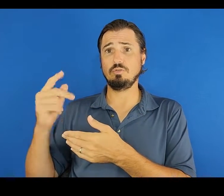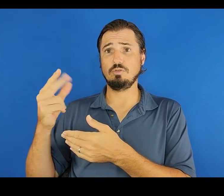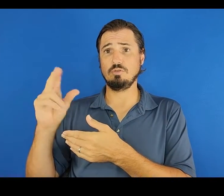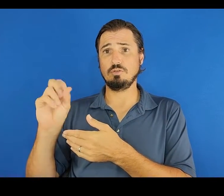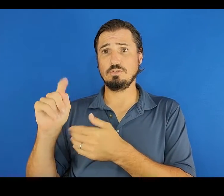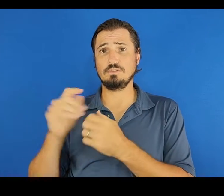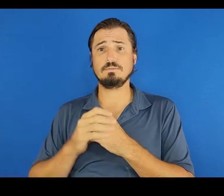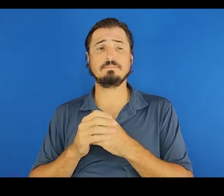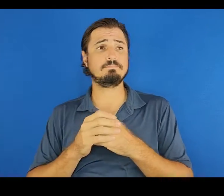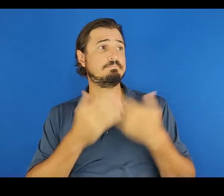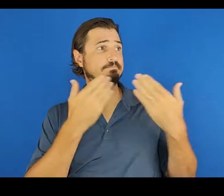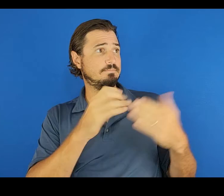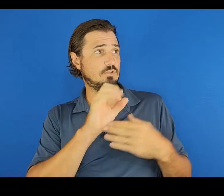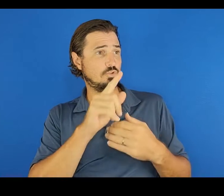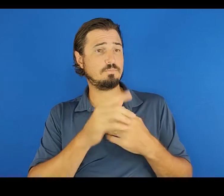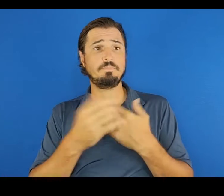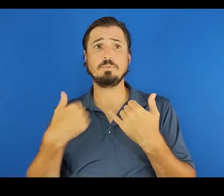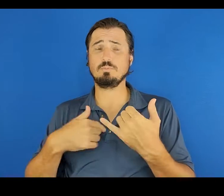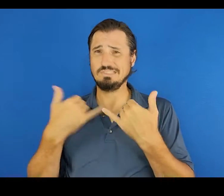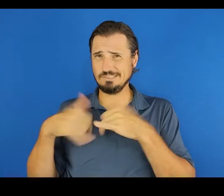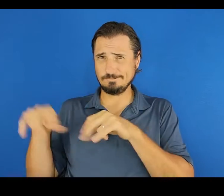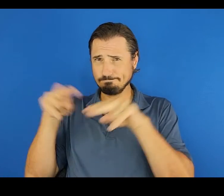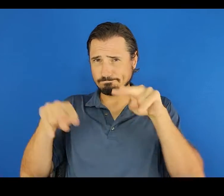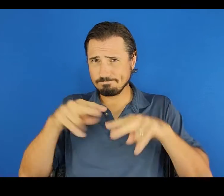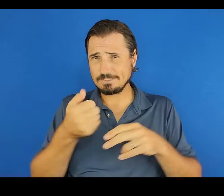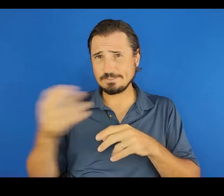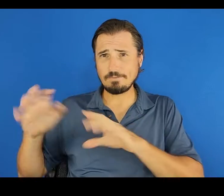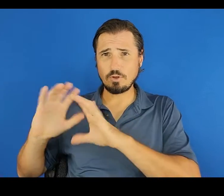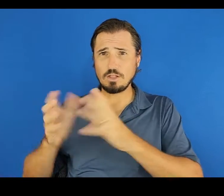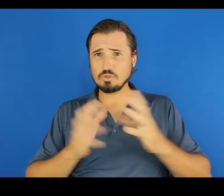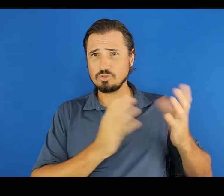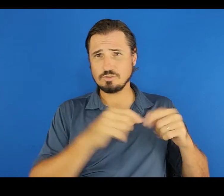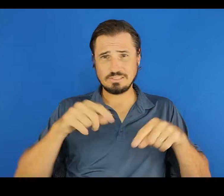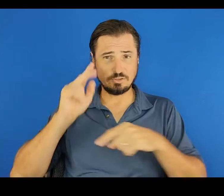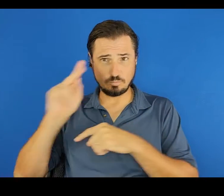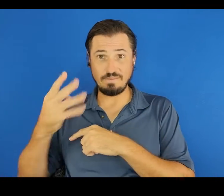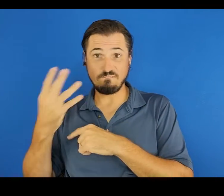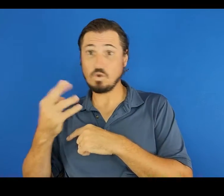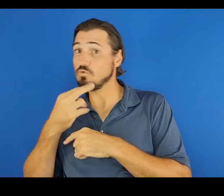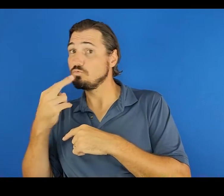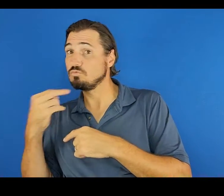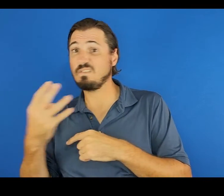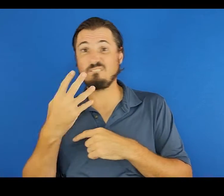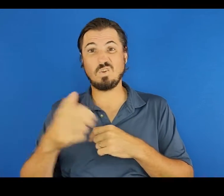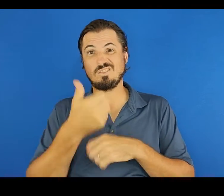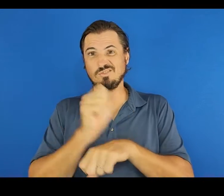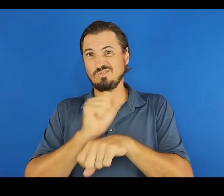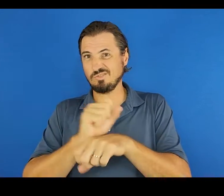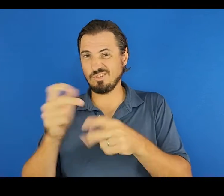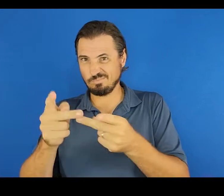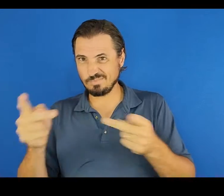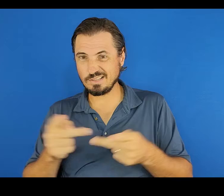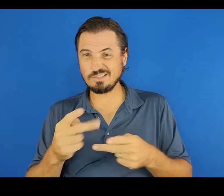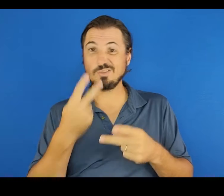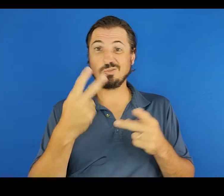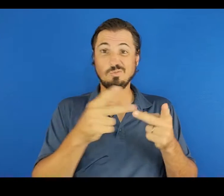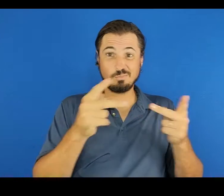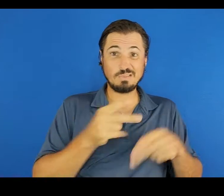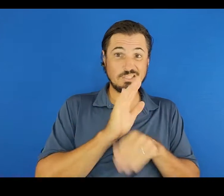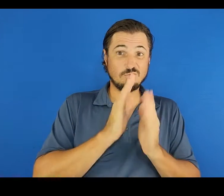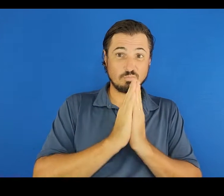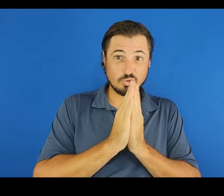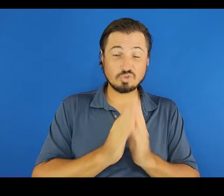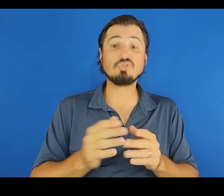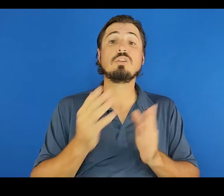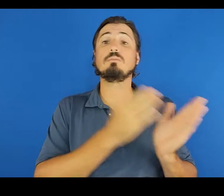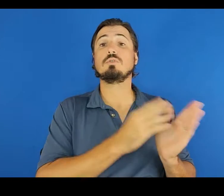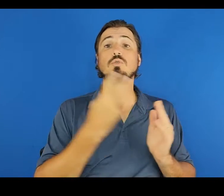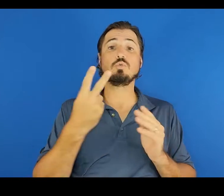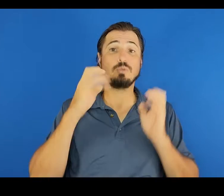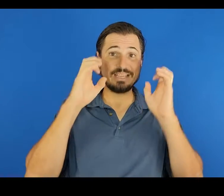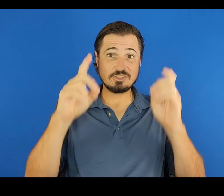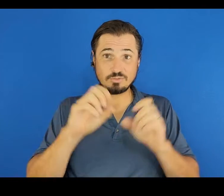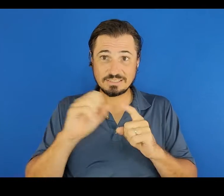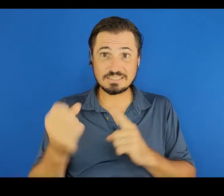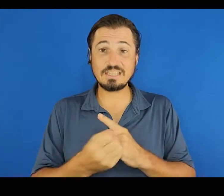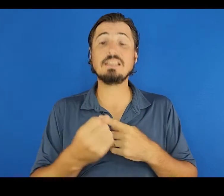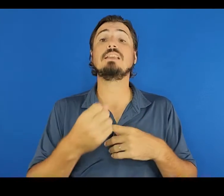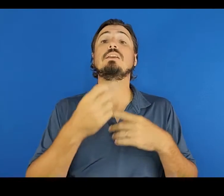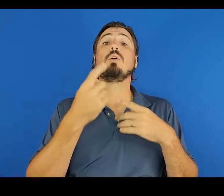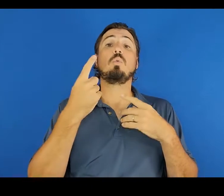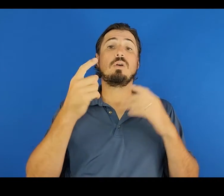We continue to monitor a number of active clusters on Kaua‘i: Four restaurants, four other occupational settings, two places of worship, two educational settings, one construction/industrial